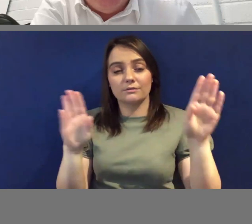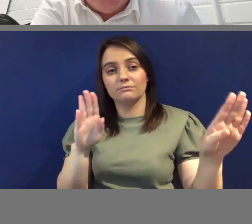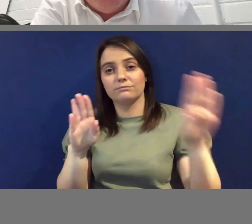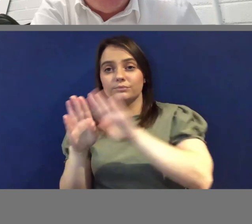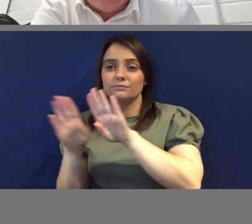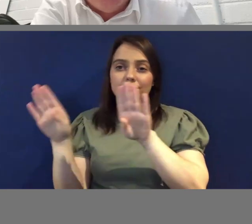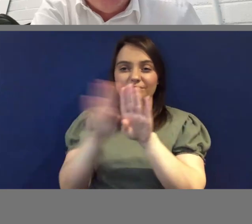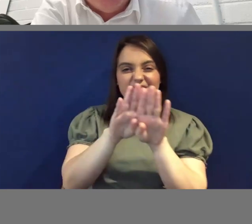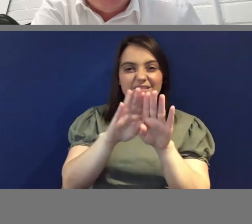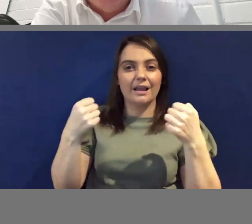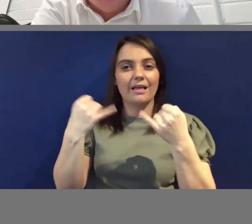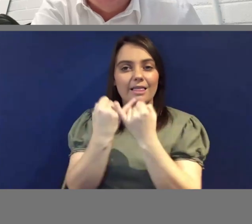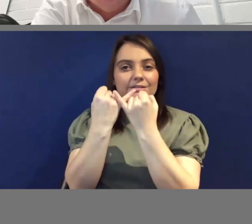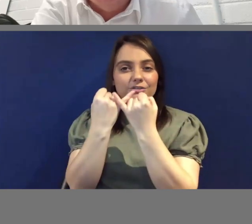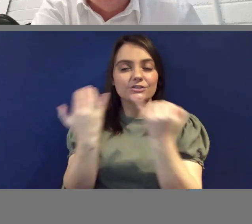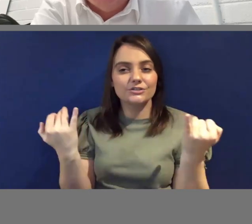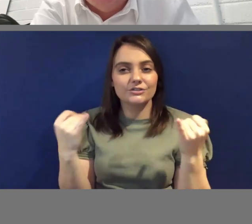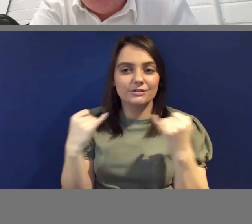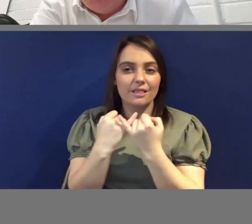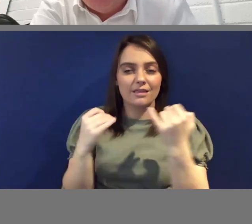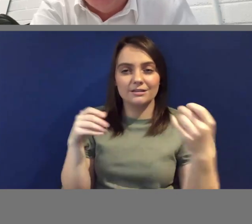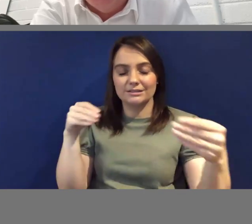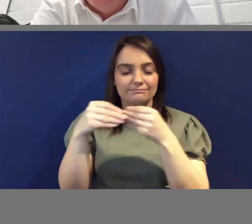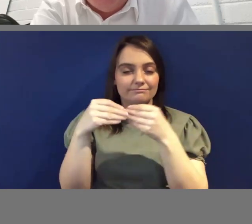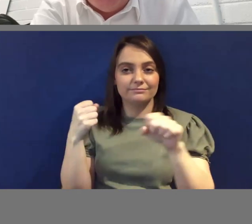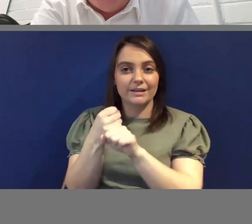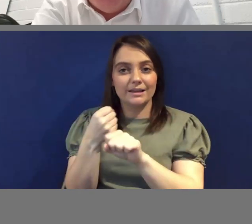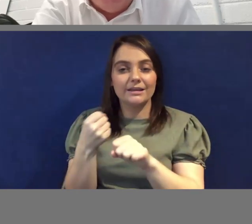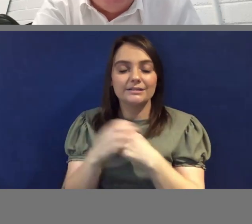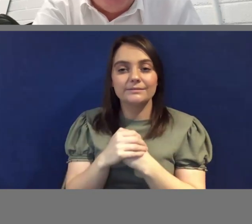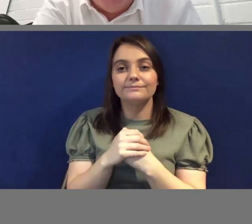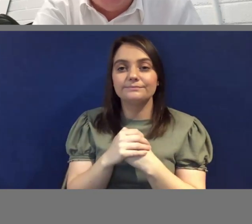they can they can clash with the door handles of the other doors and so on and again finally